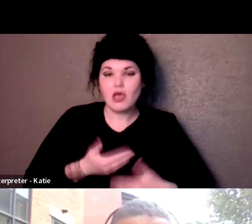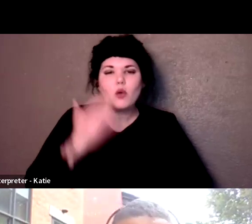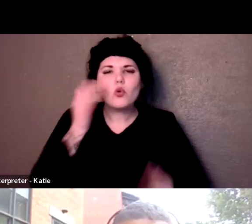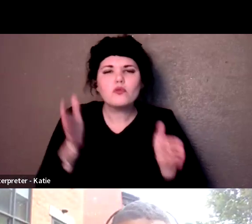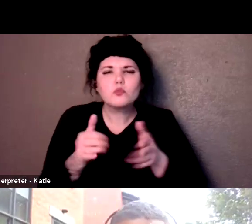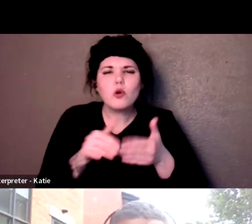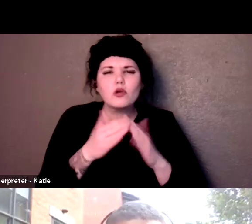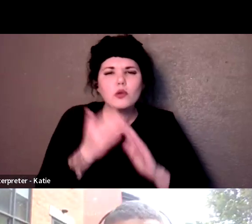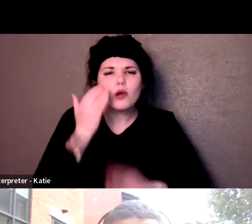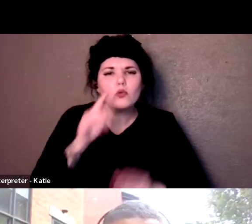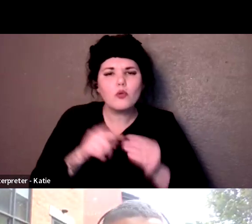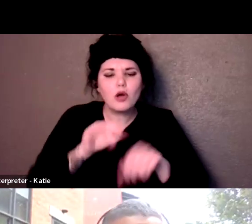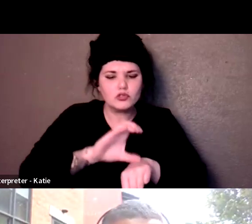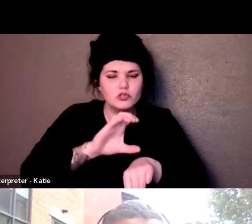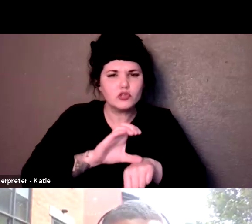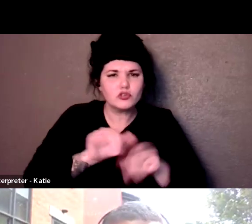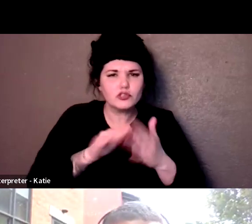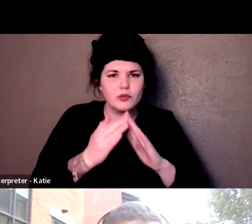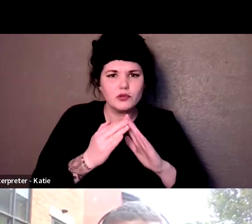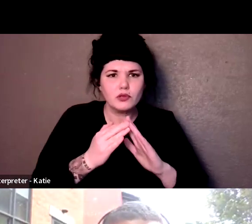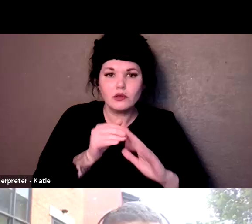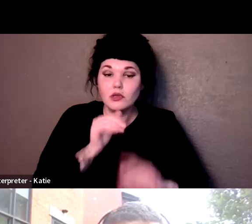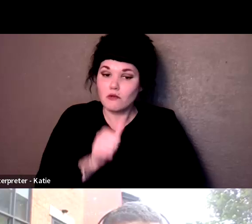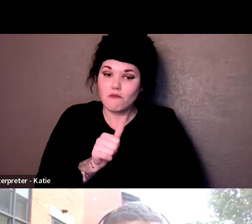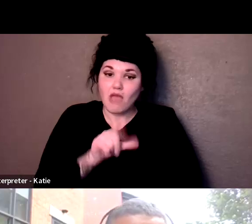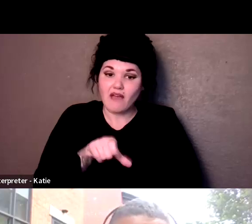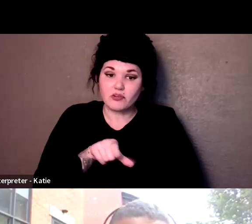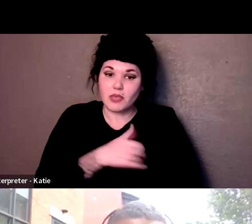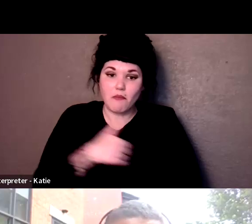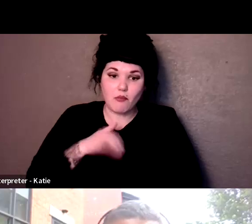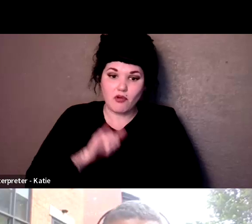don't actually have to be a member of the church, and they do have interpreters they actually